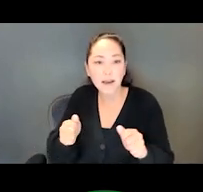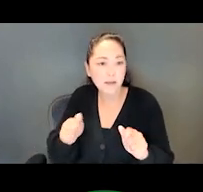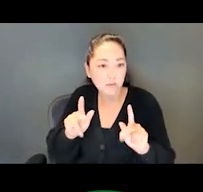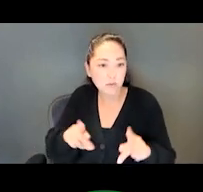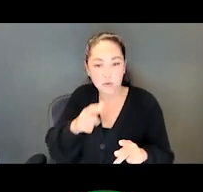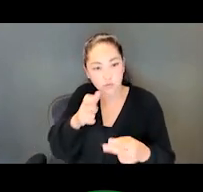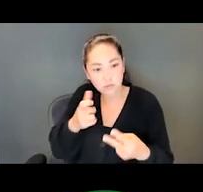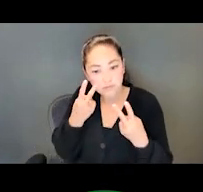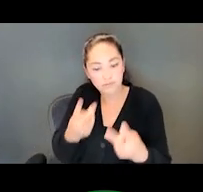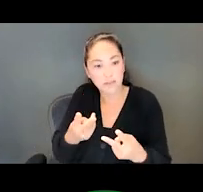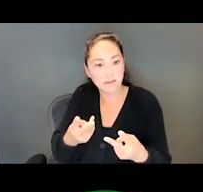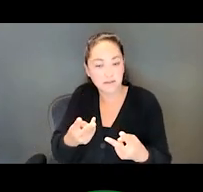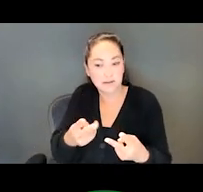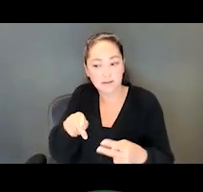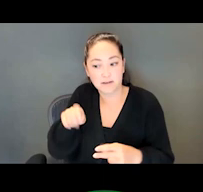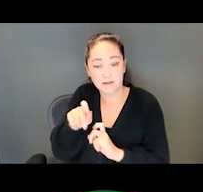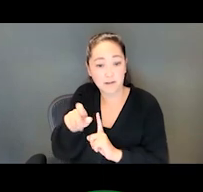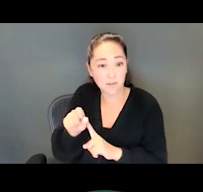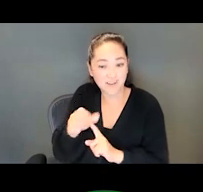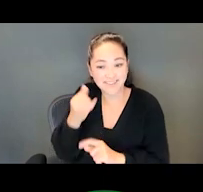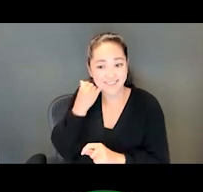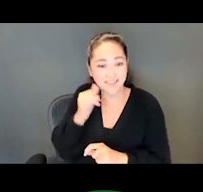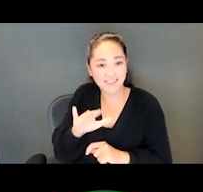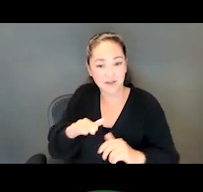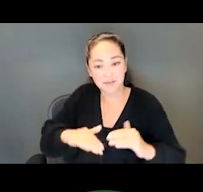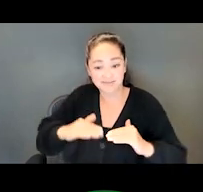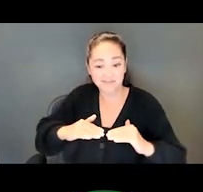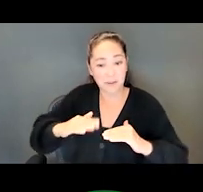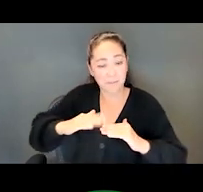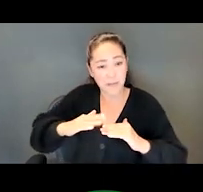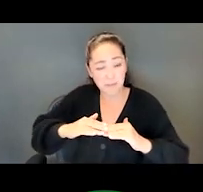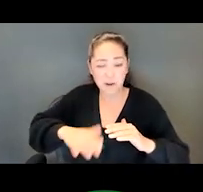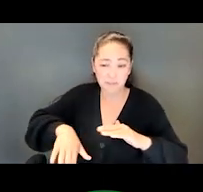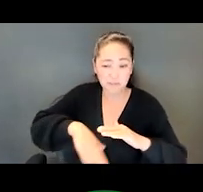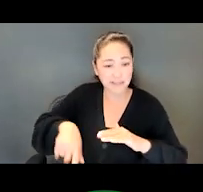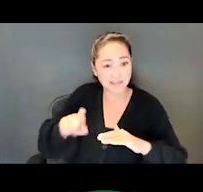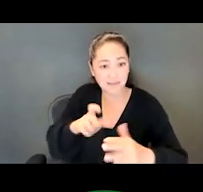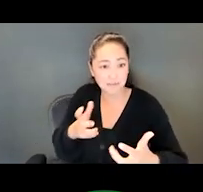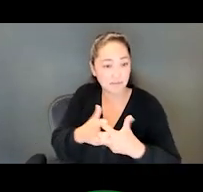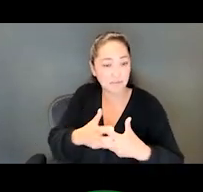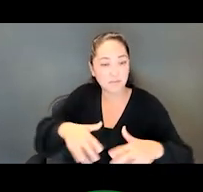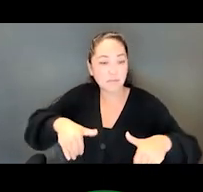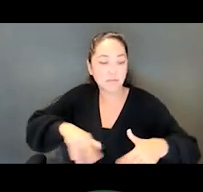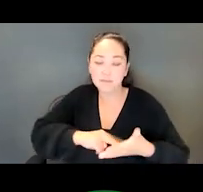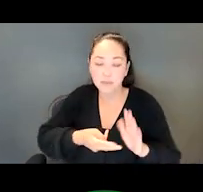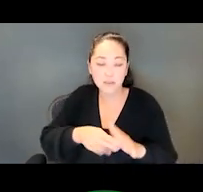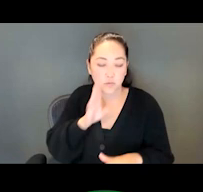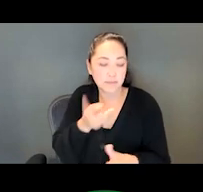A full park experience and be able to enjoy it. And go there. Thank you for bringing that.